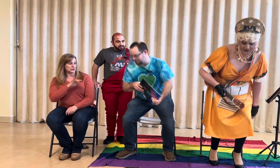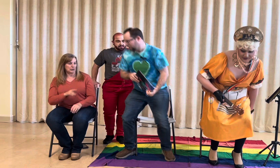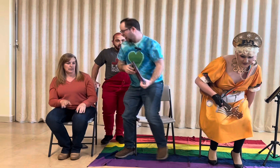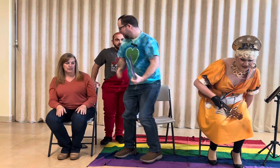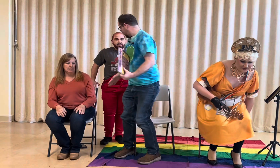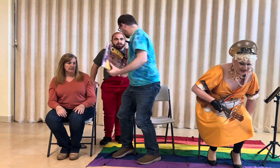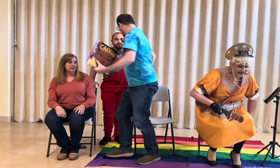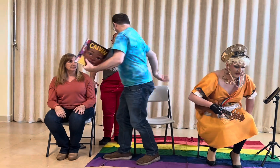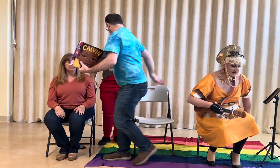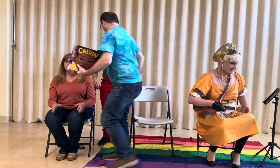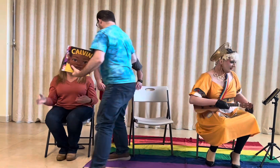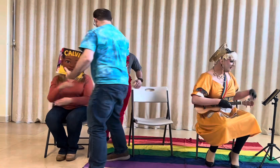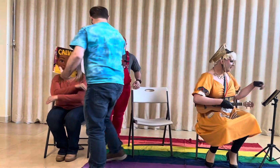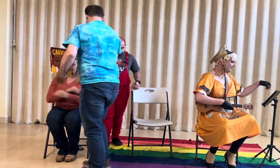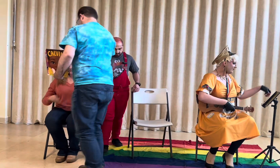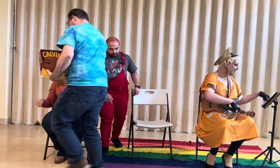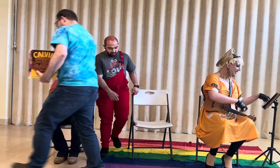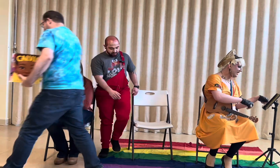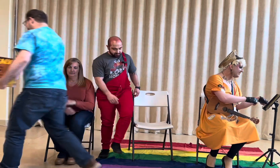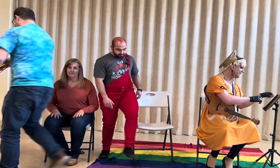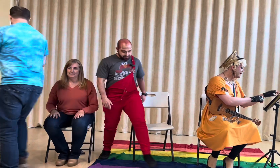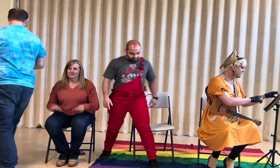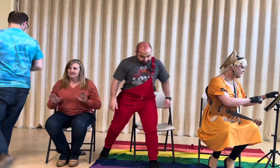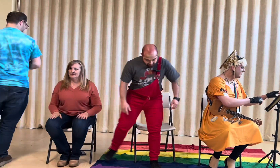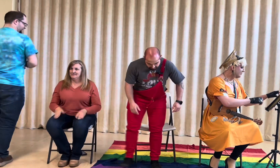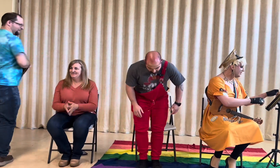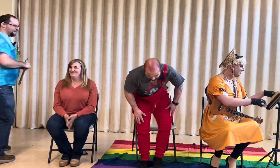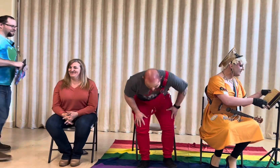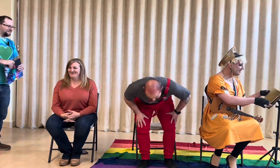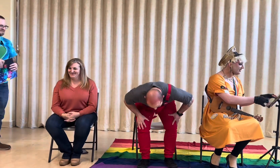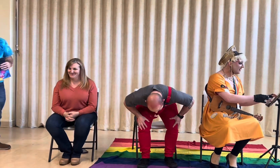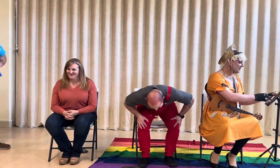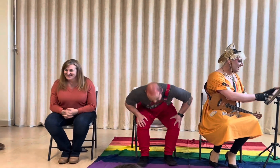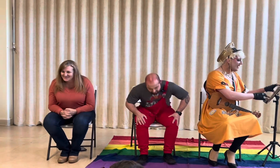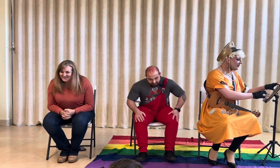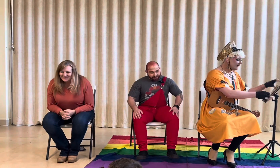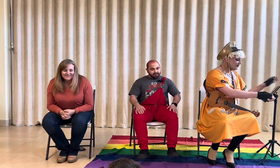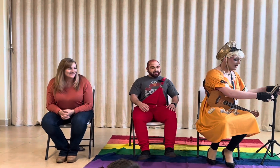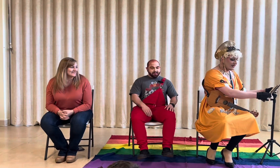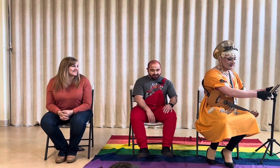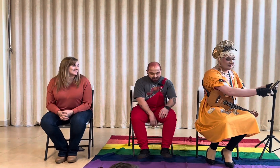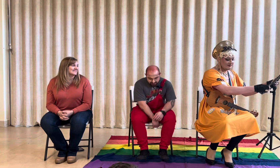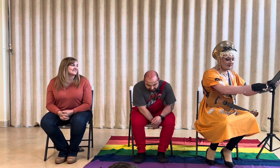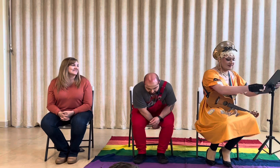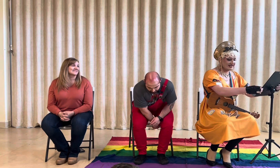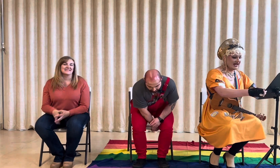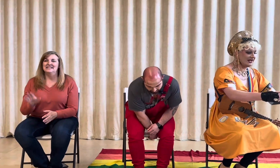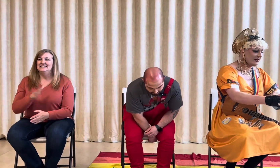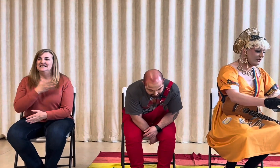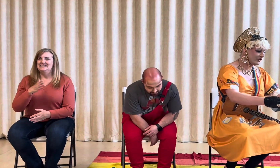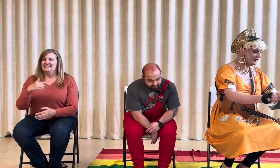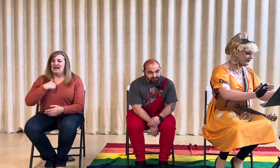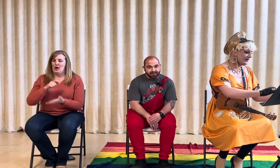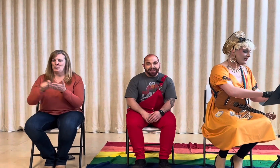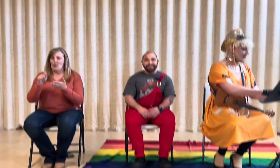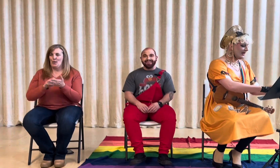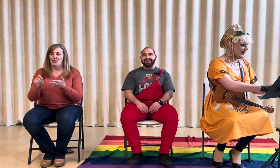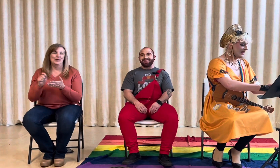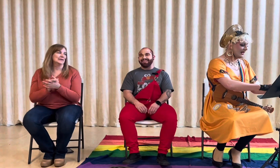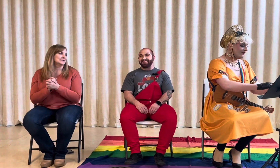sit down. CALI: Mr. Buster, so this is a song that I wrote. It's a Miss Cali original. And I